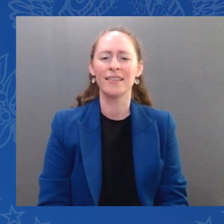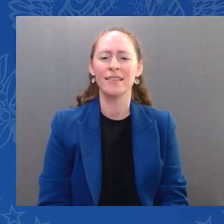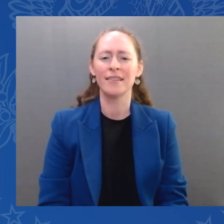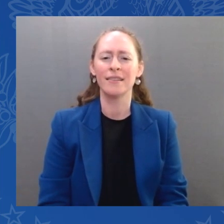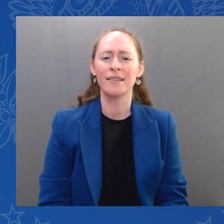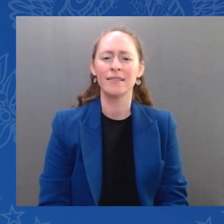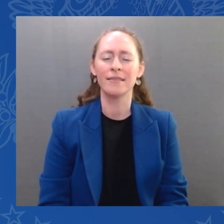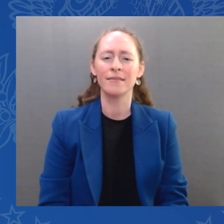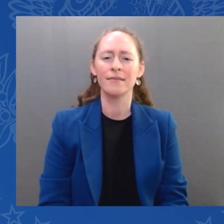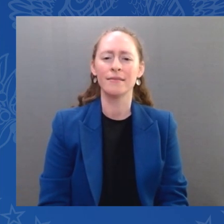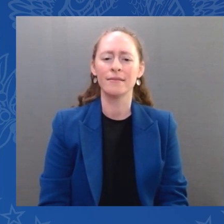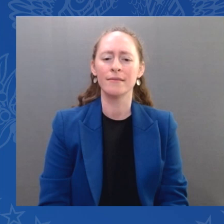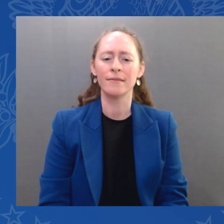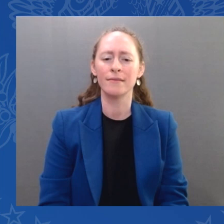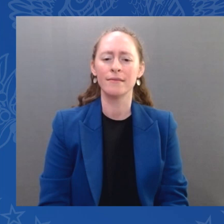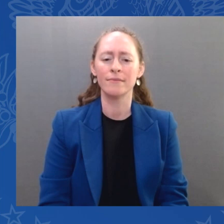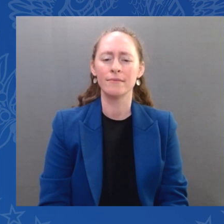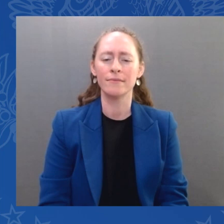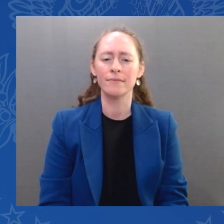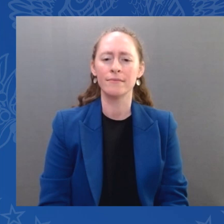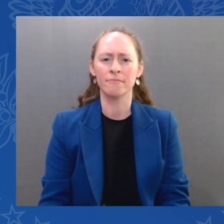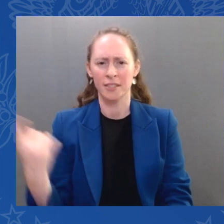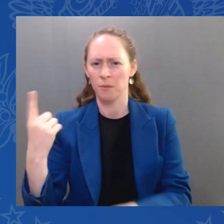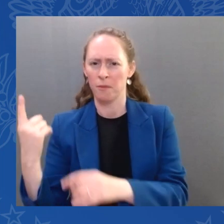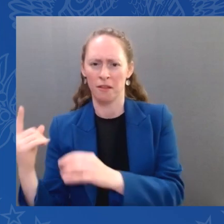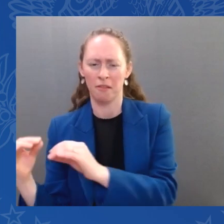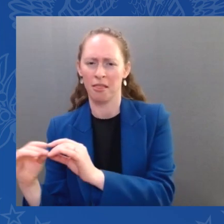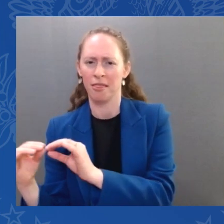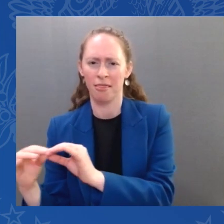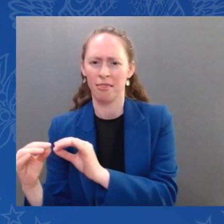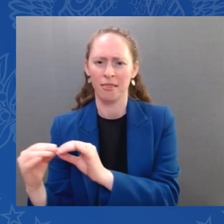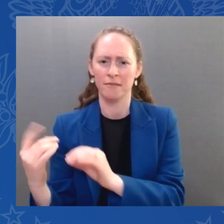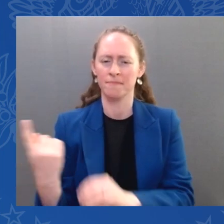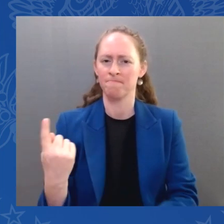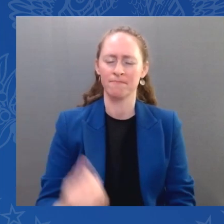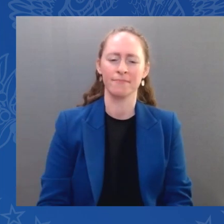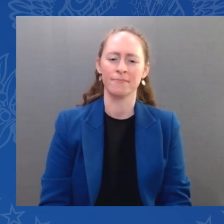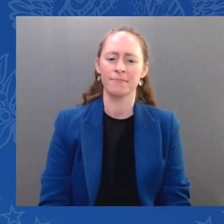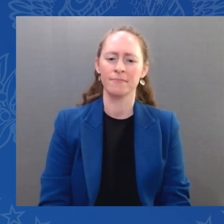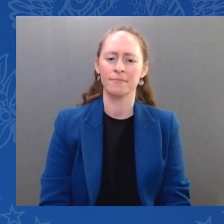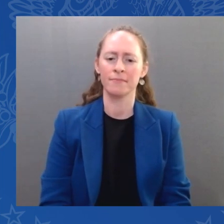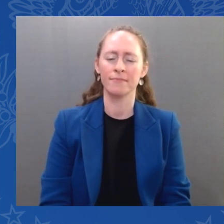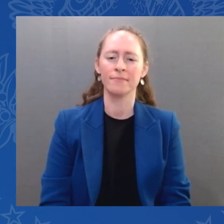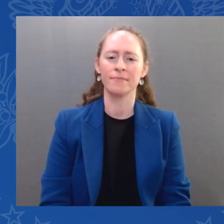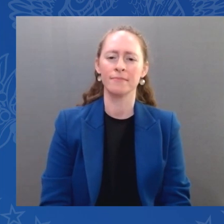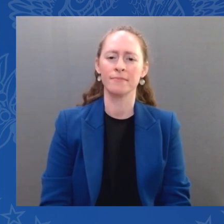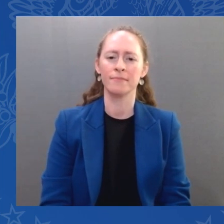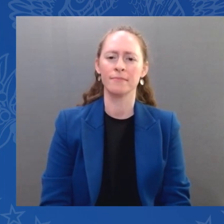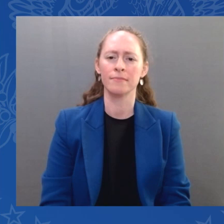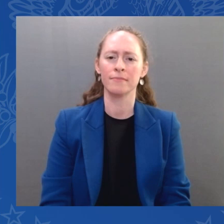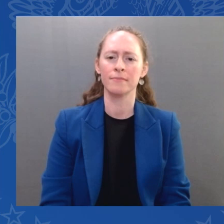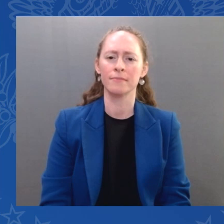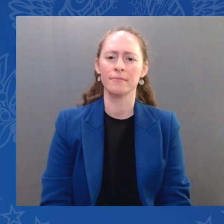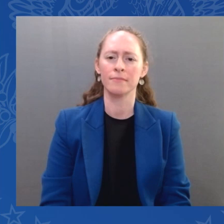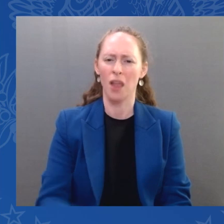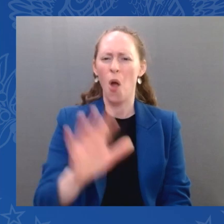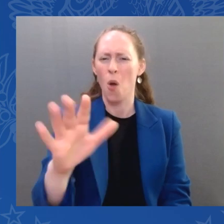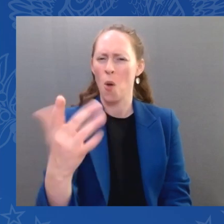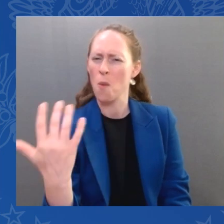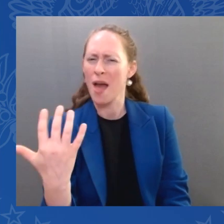I've been trying to tell you this for years. President Biden! Yeah! We have one. Let me finish my comments. AUDIENCE MEMBER: Let him talk. Let him talk.